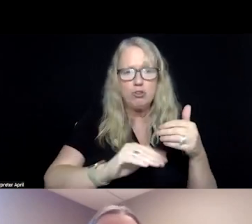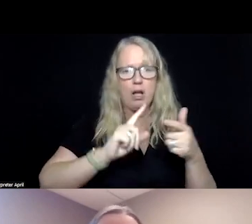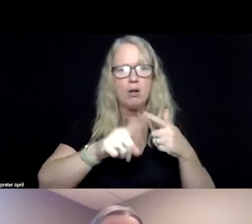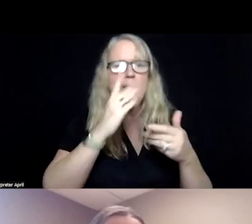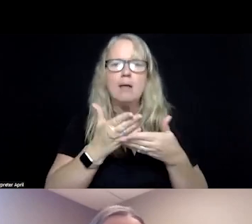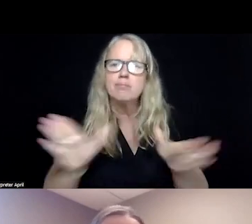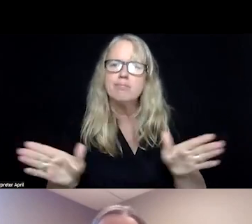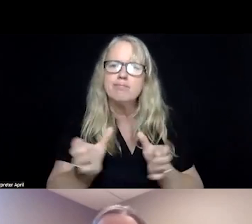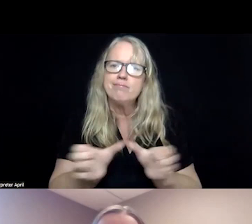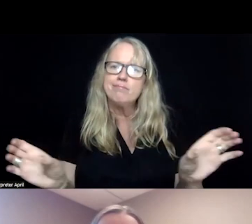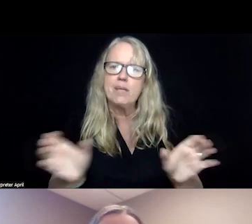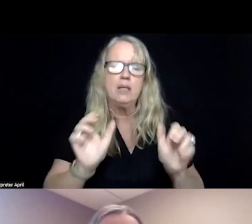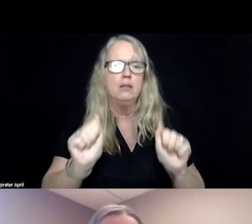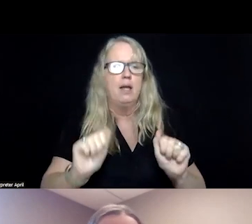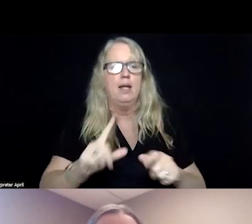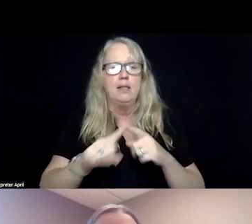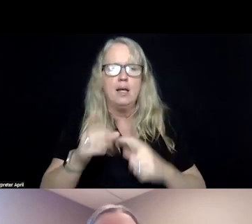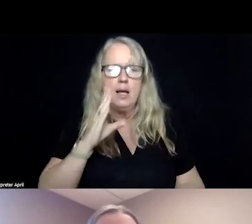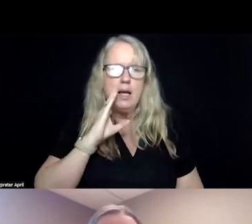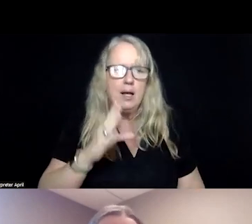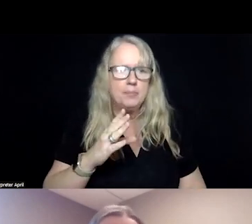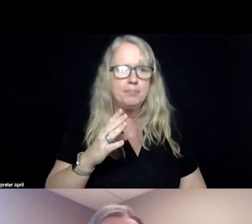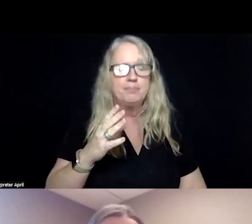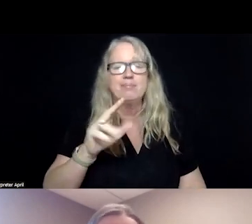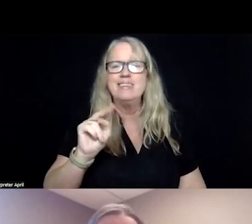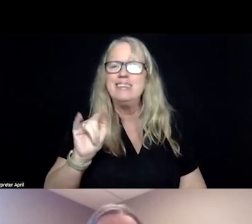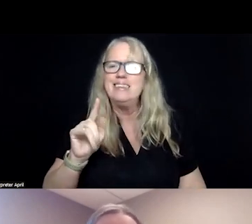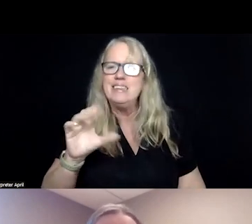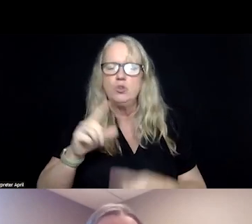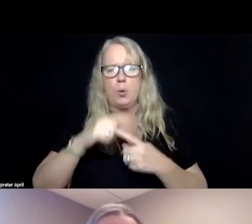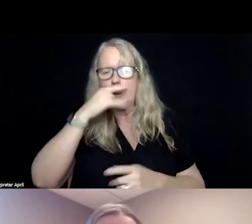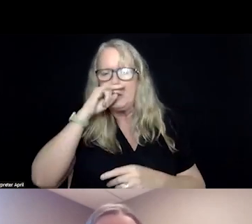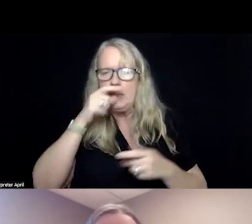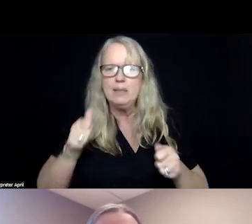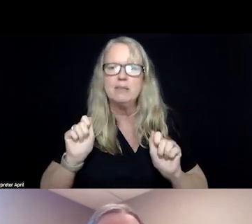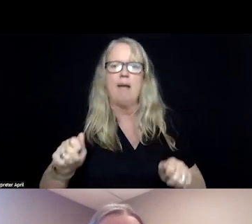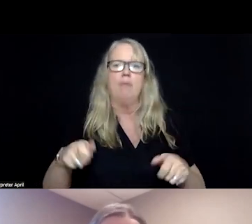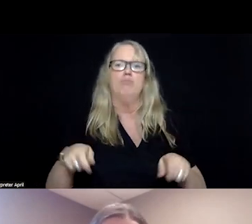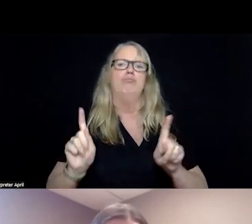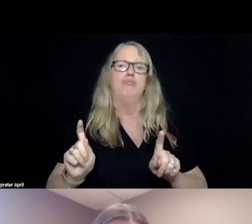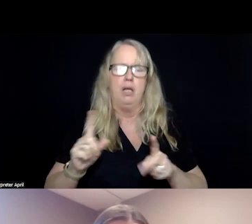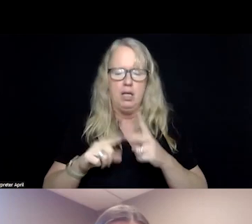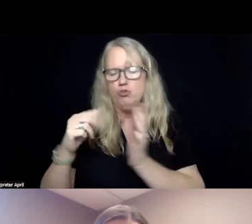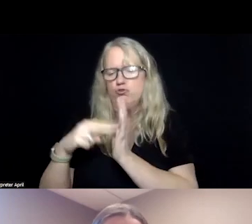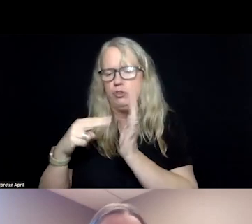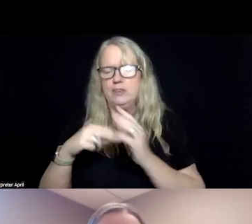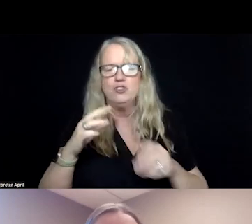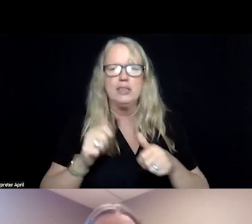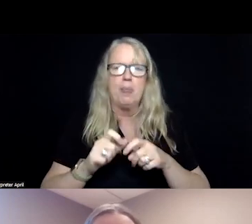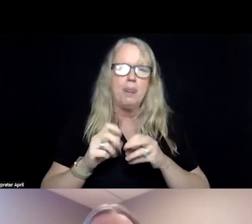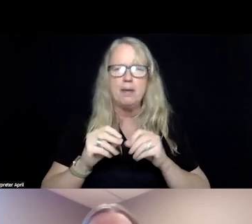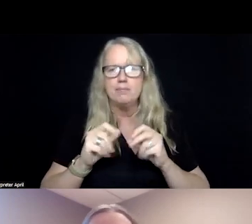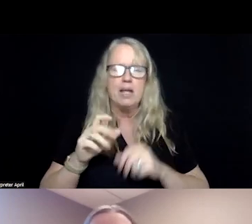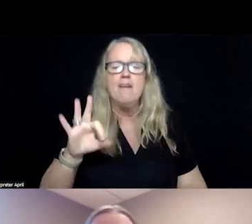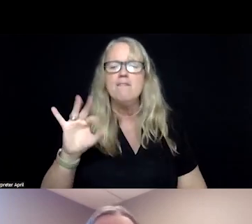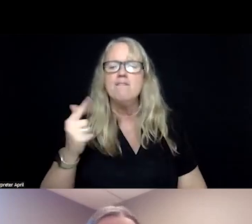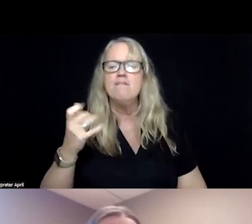SO IT HAS THINGS LIKE NINTENDO SWITCH, READING SECTION, RACE CAR